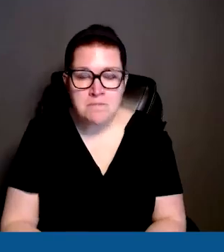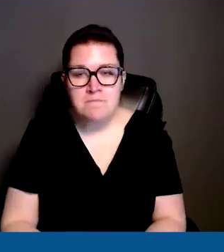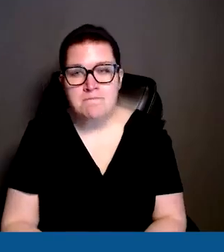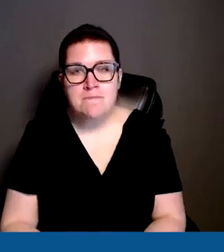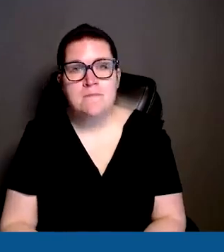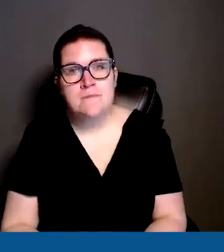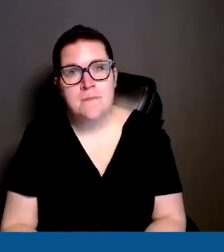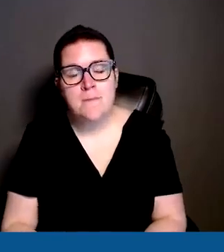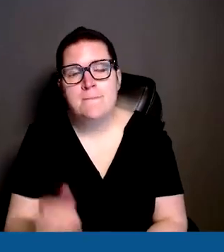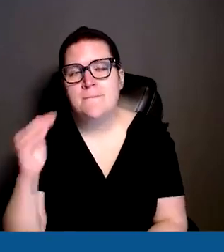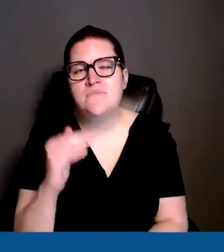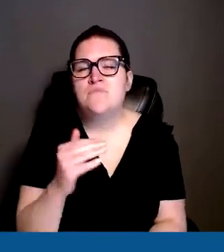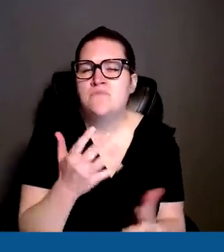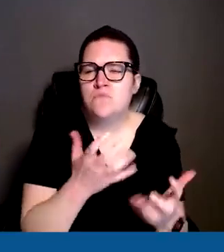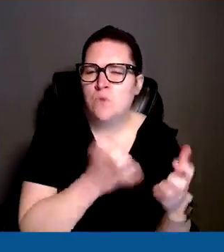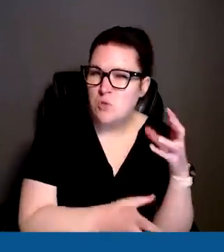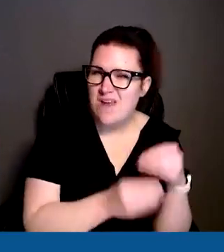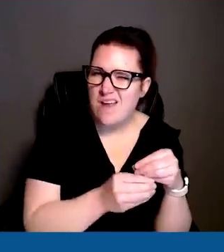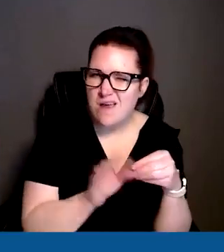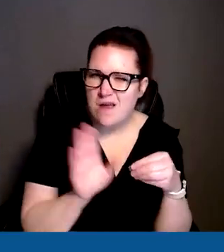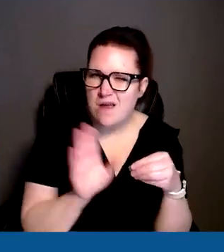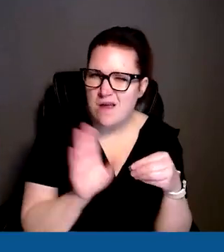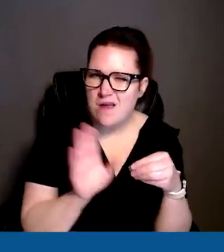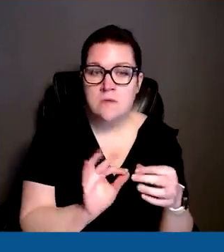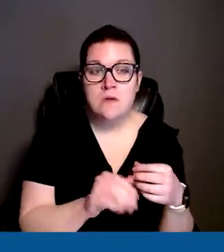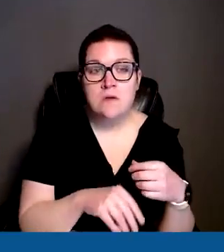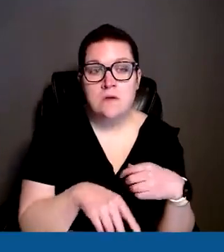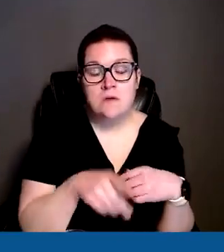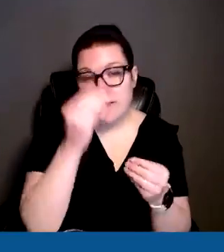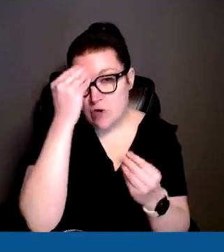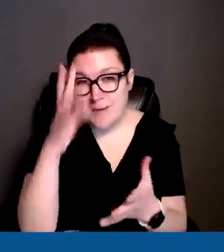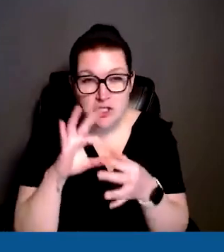[Jennifer Johnson]: And just to add to that, in addition to the information about the aging network